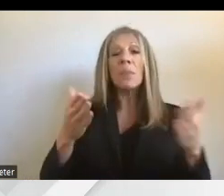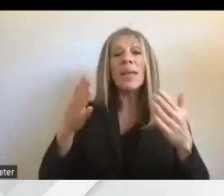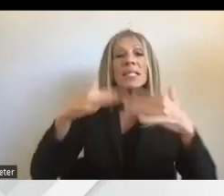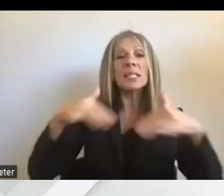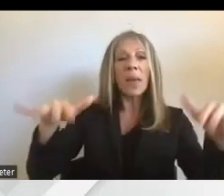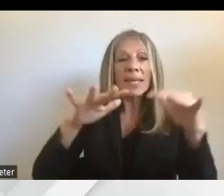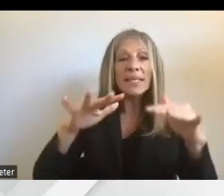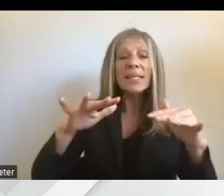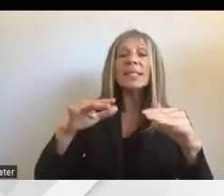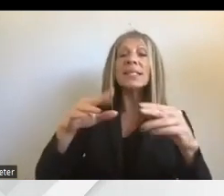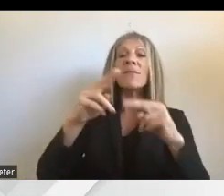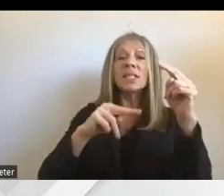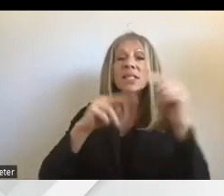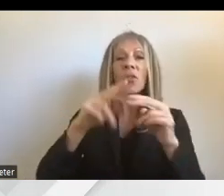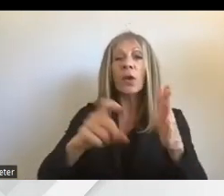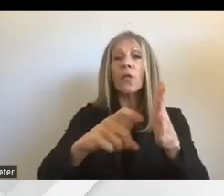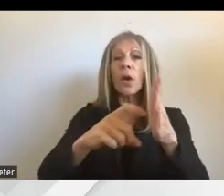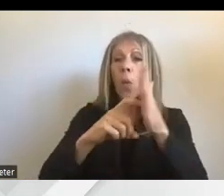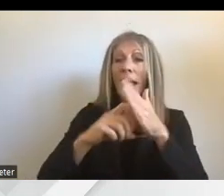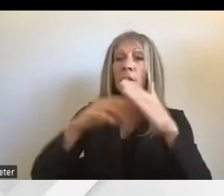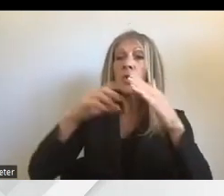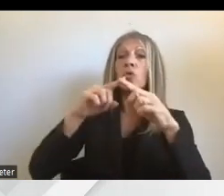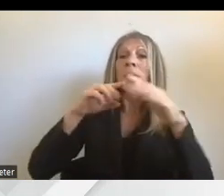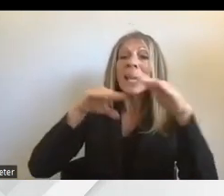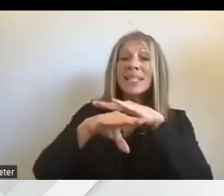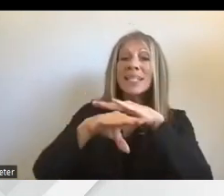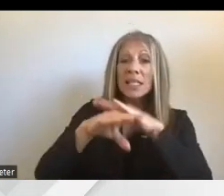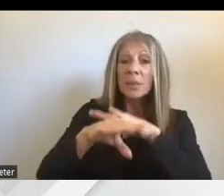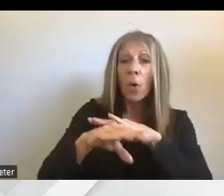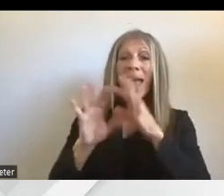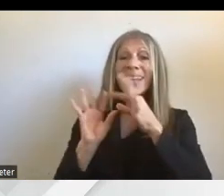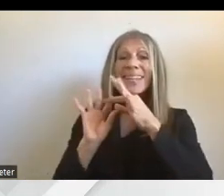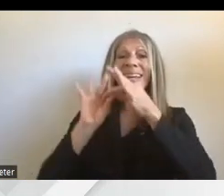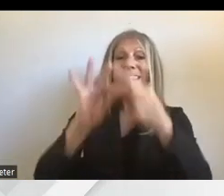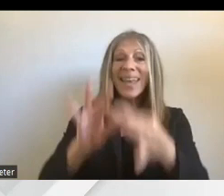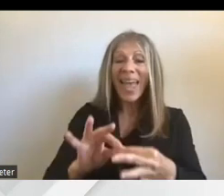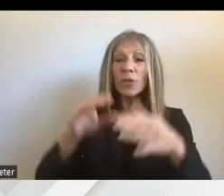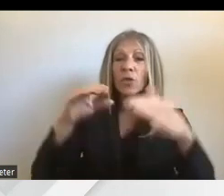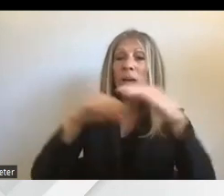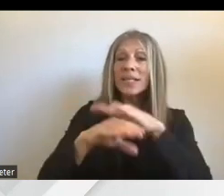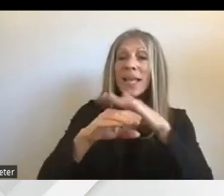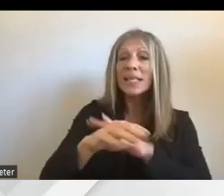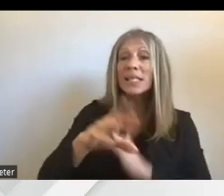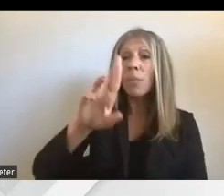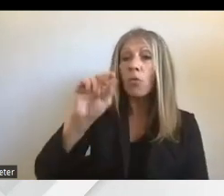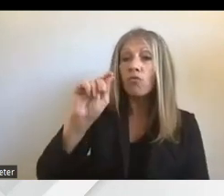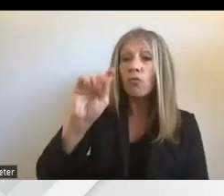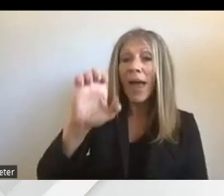pedestrian facilities that are required to be accessible and connect to accessible routes